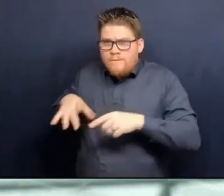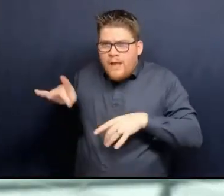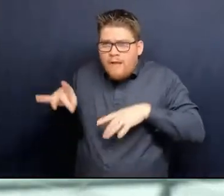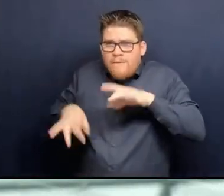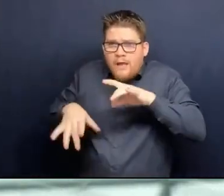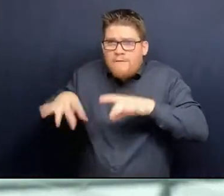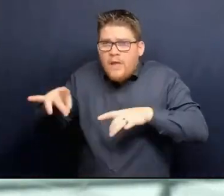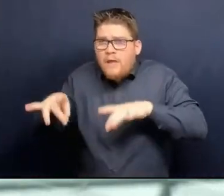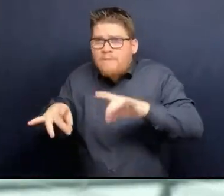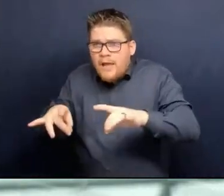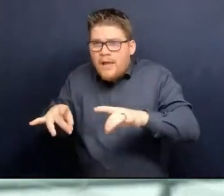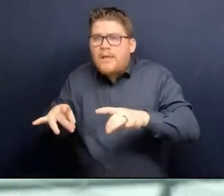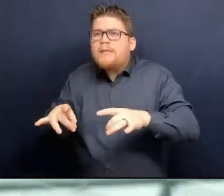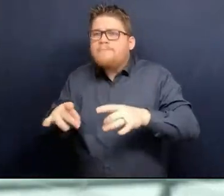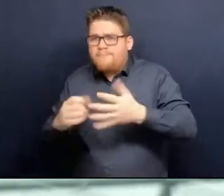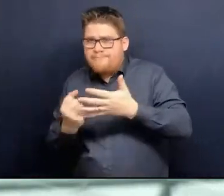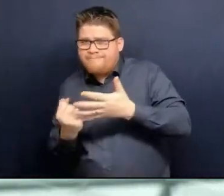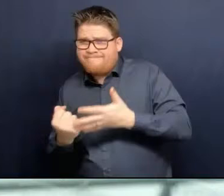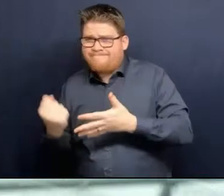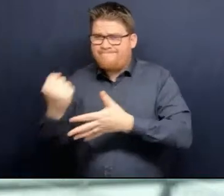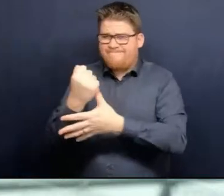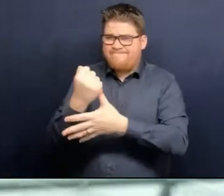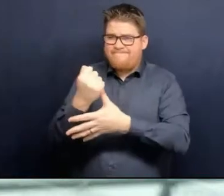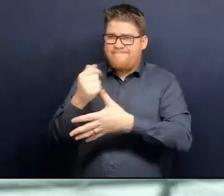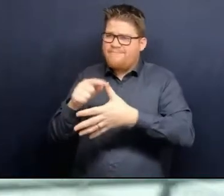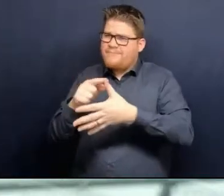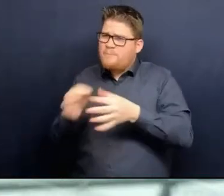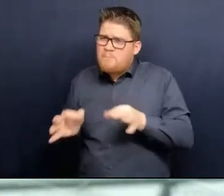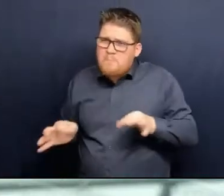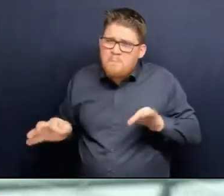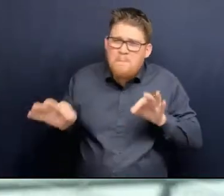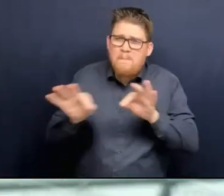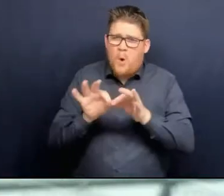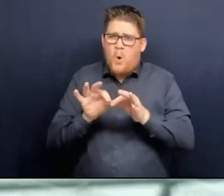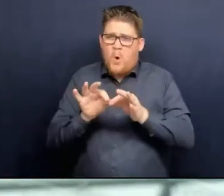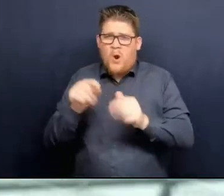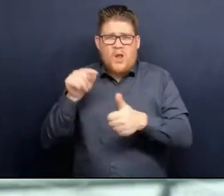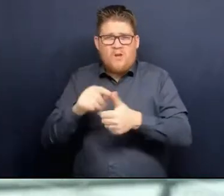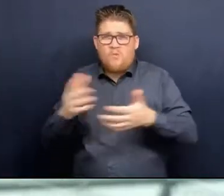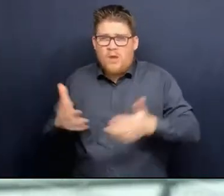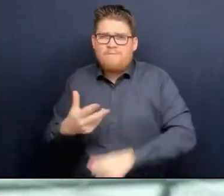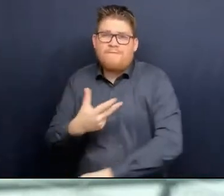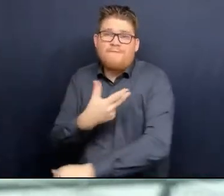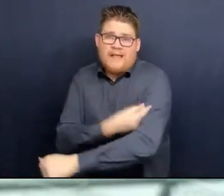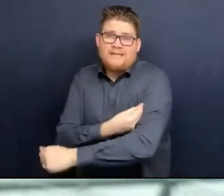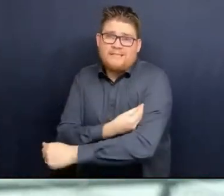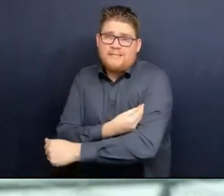come to understand a lot more. We know that the most important tool remains protection through